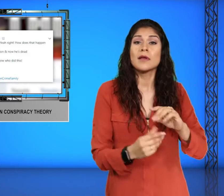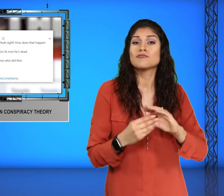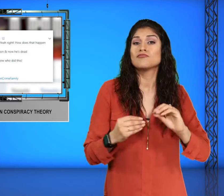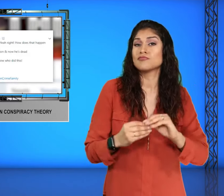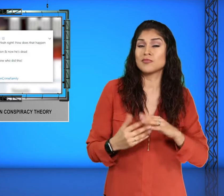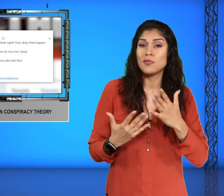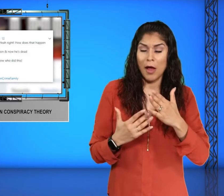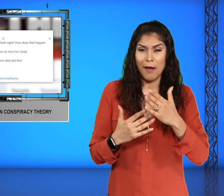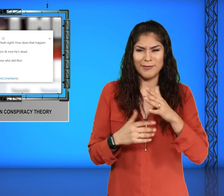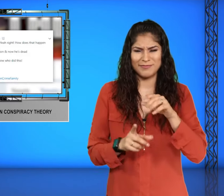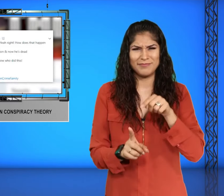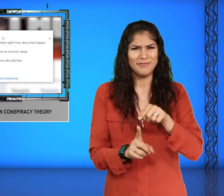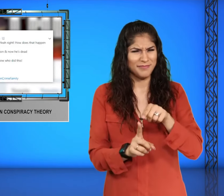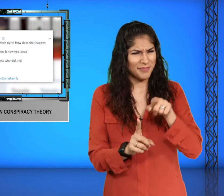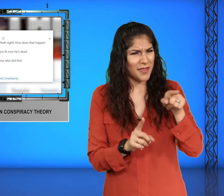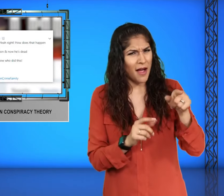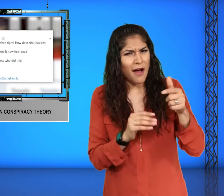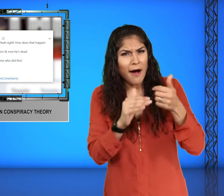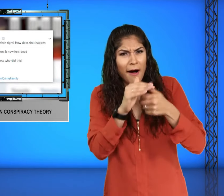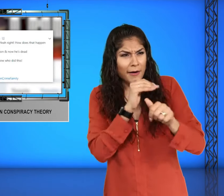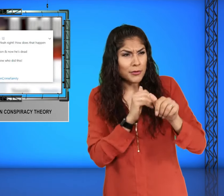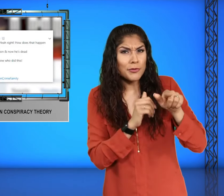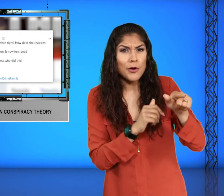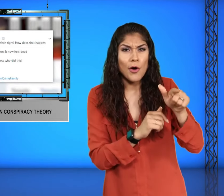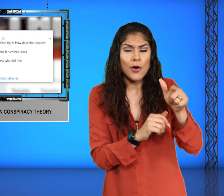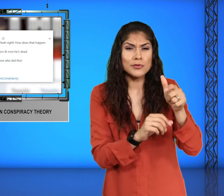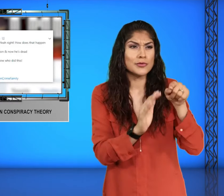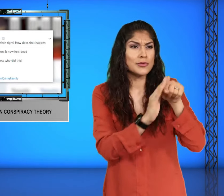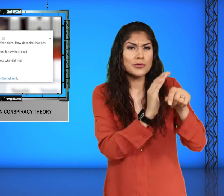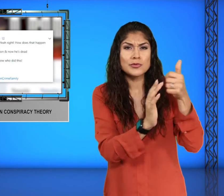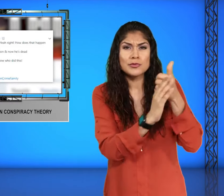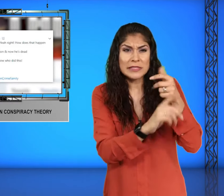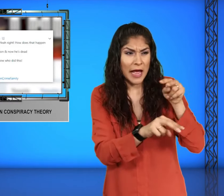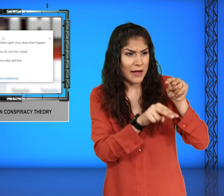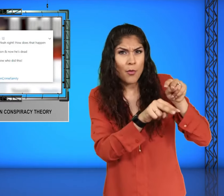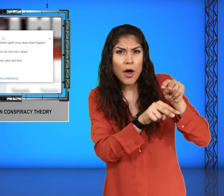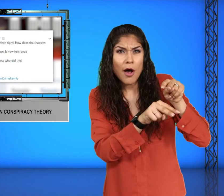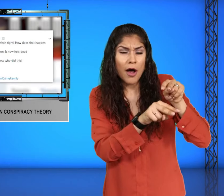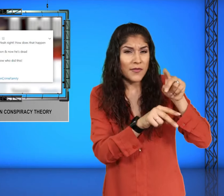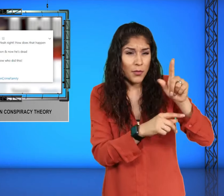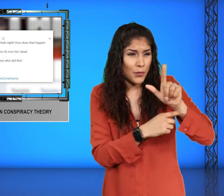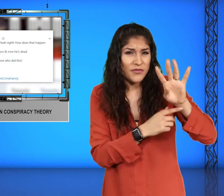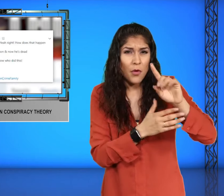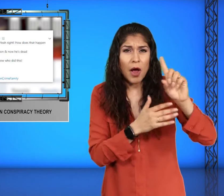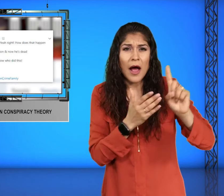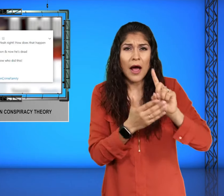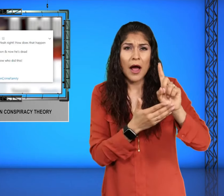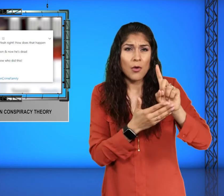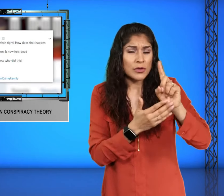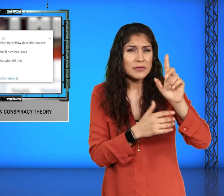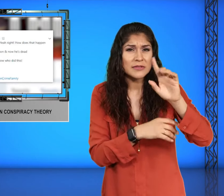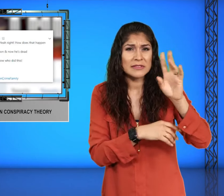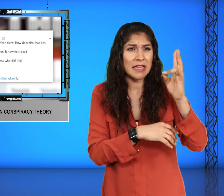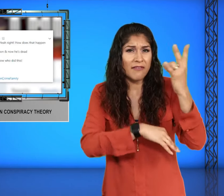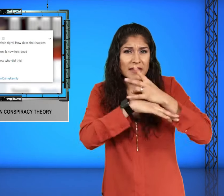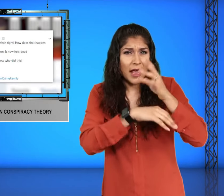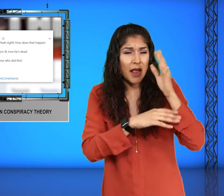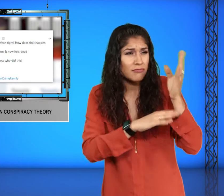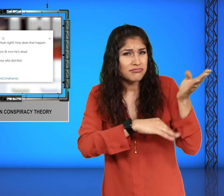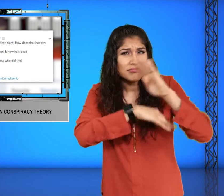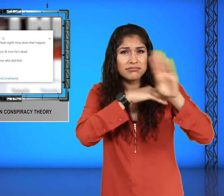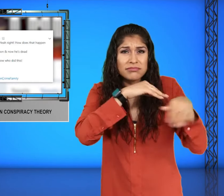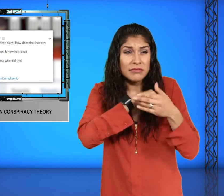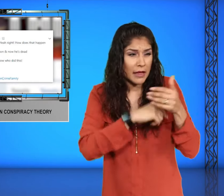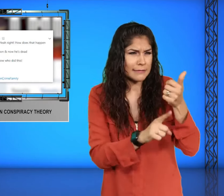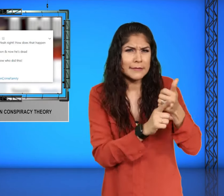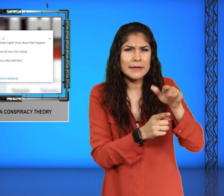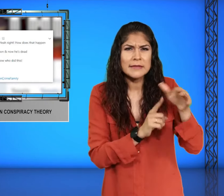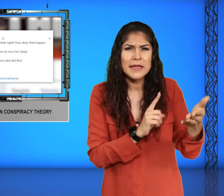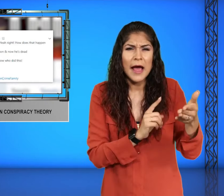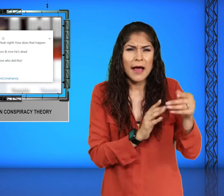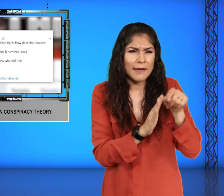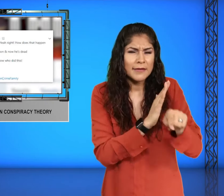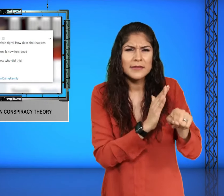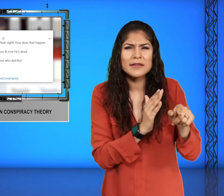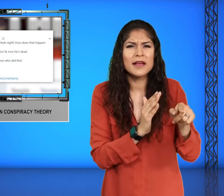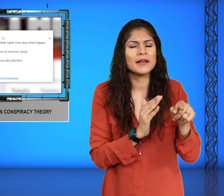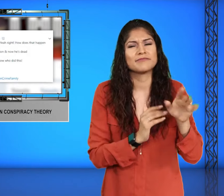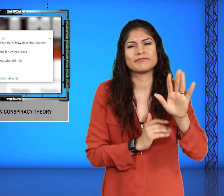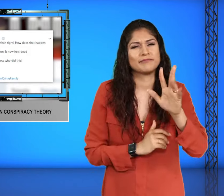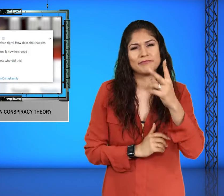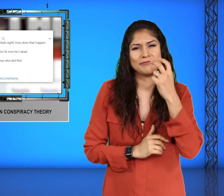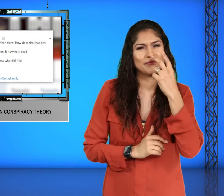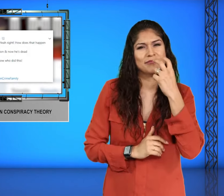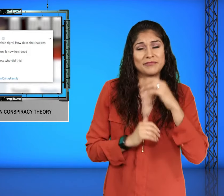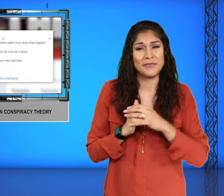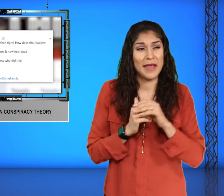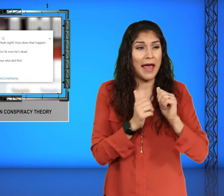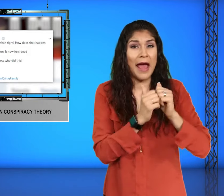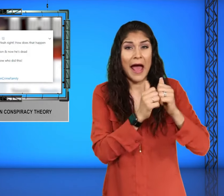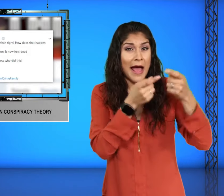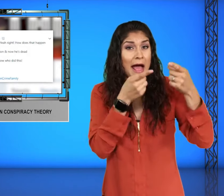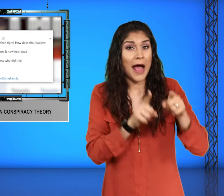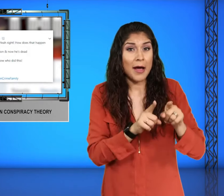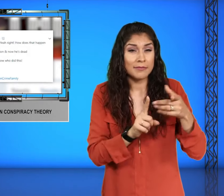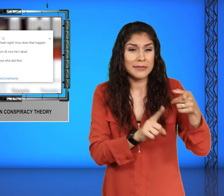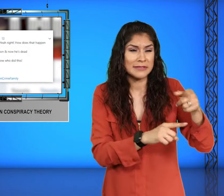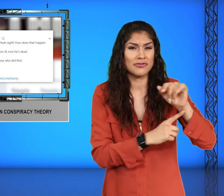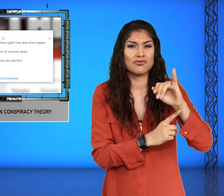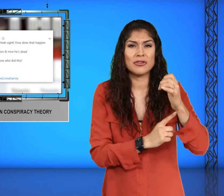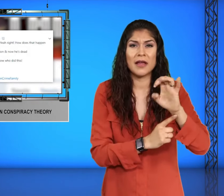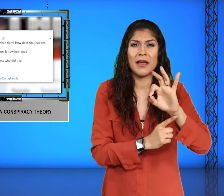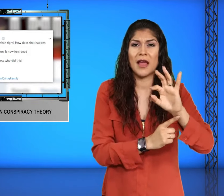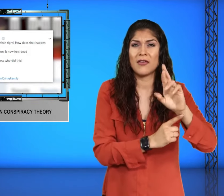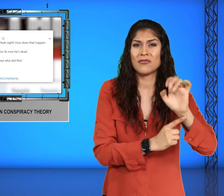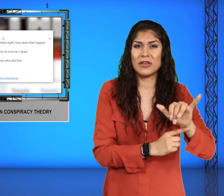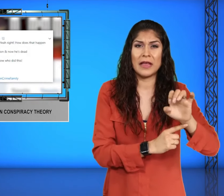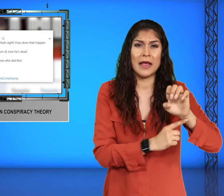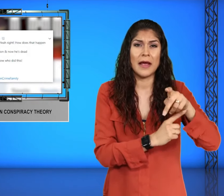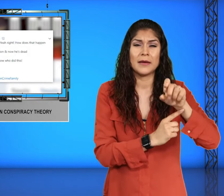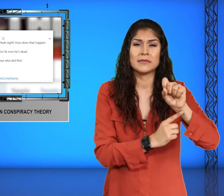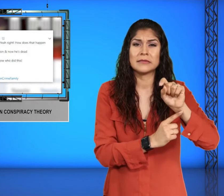It says: "Died of suicide on 24/7 suicide watch? How does that happen?